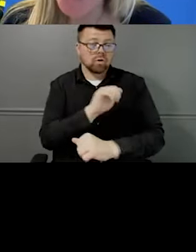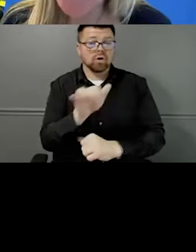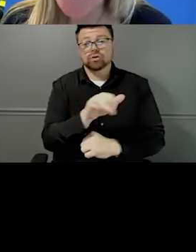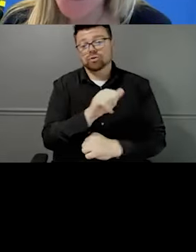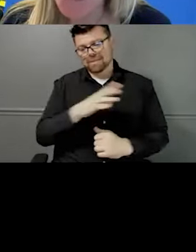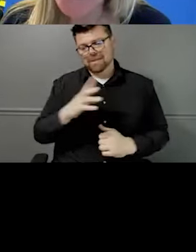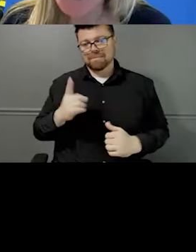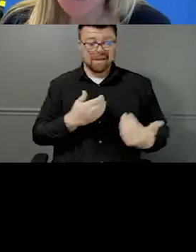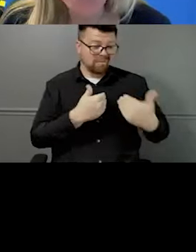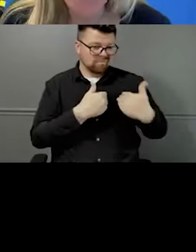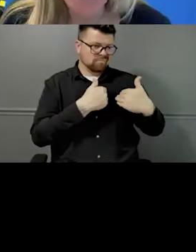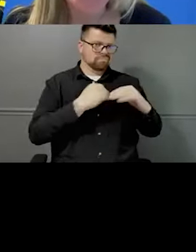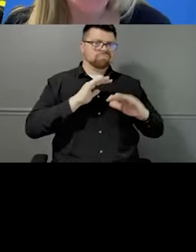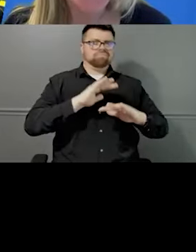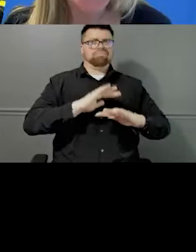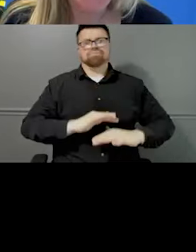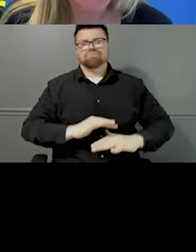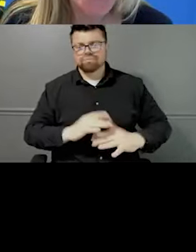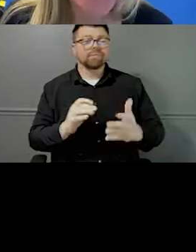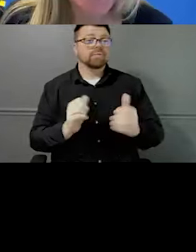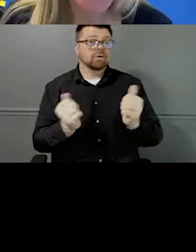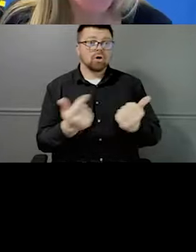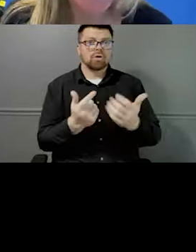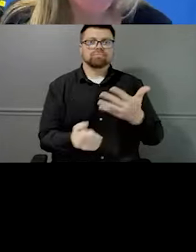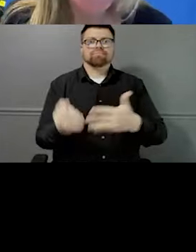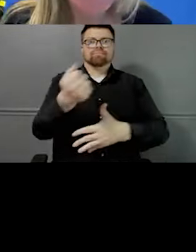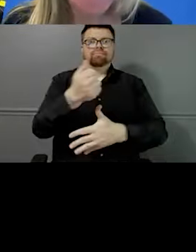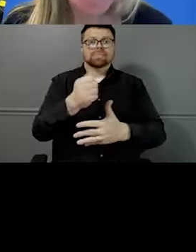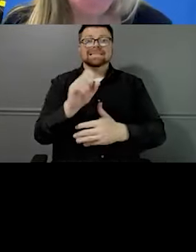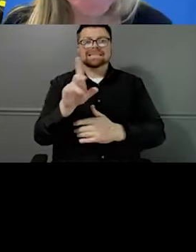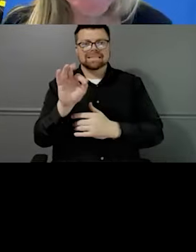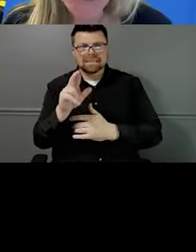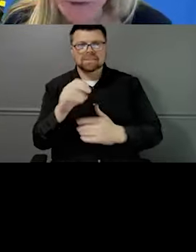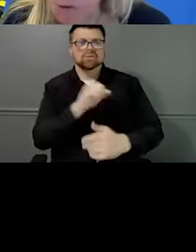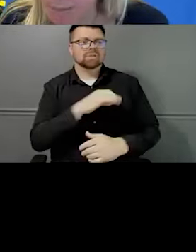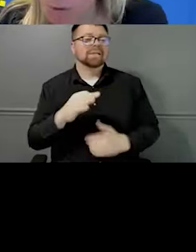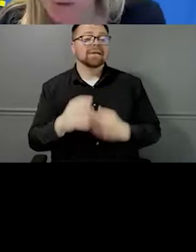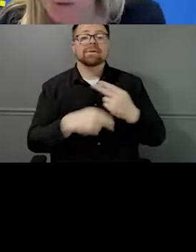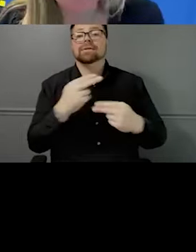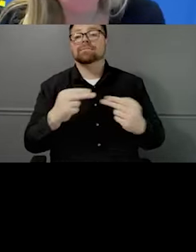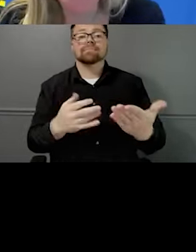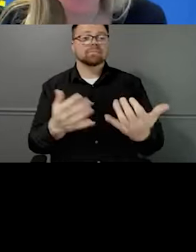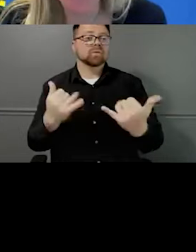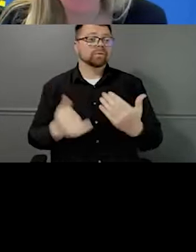on all senior key persons. Next slide, please. I'm going to finish with